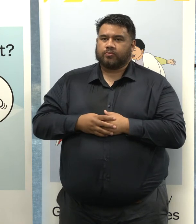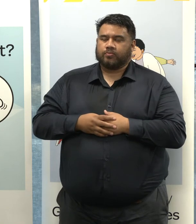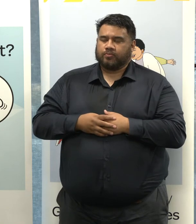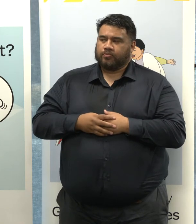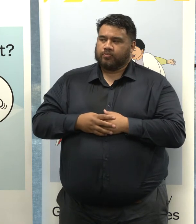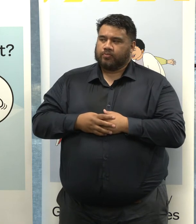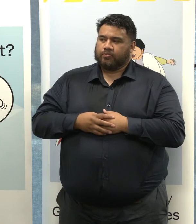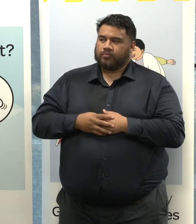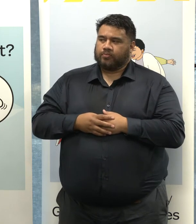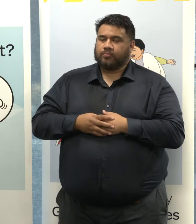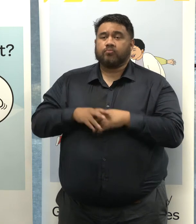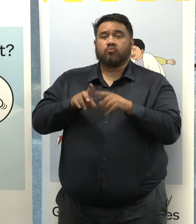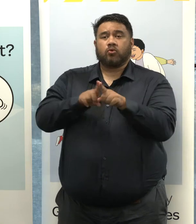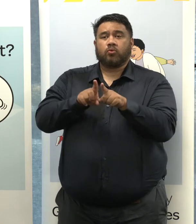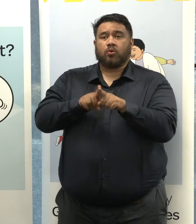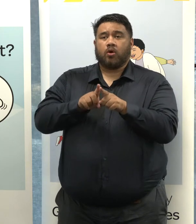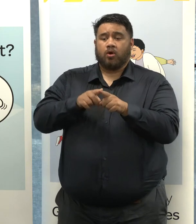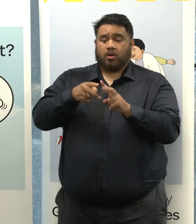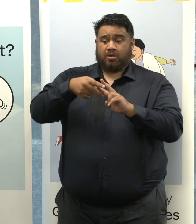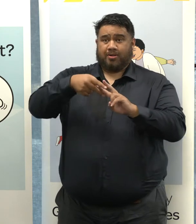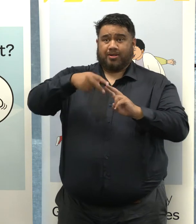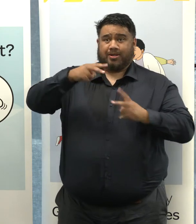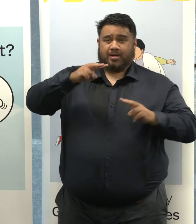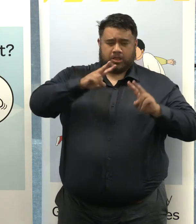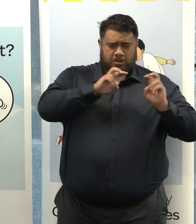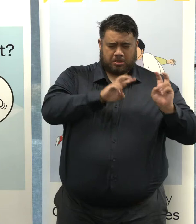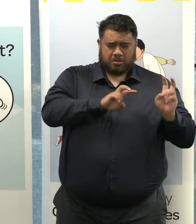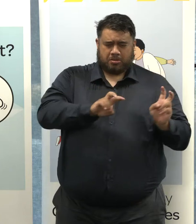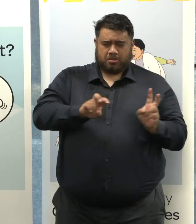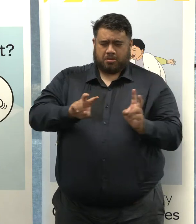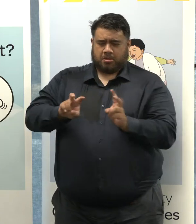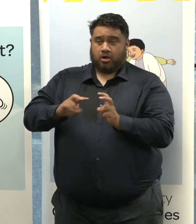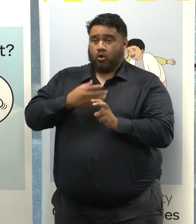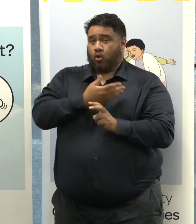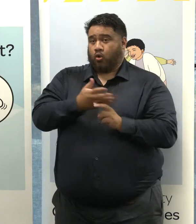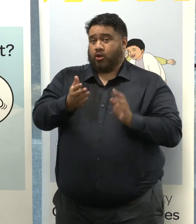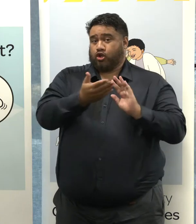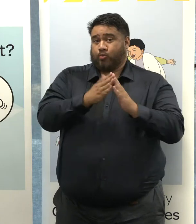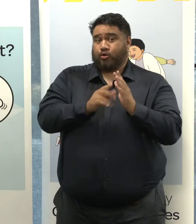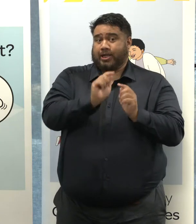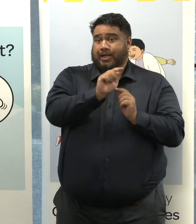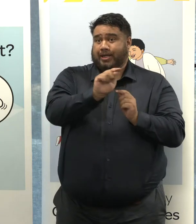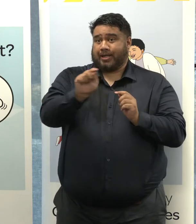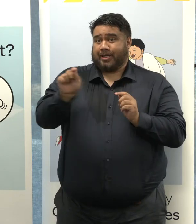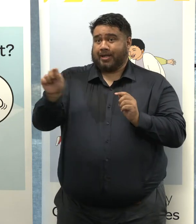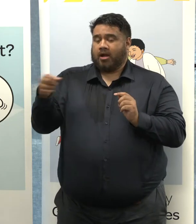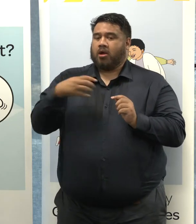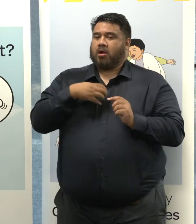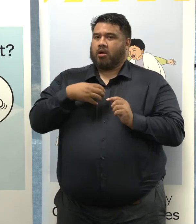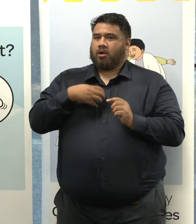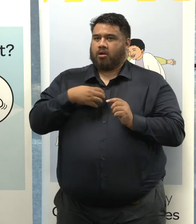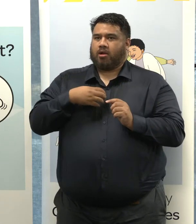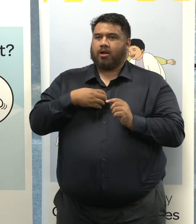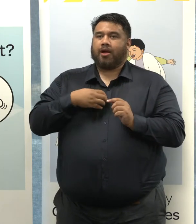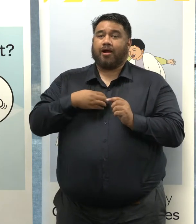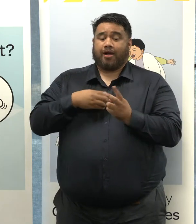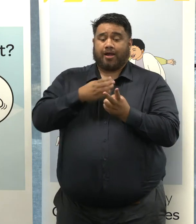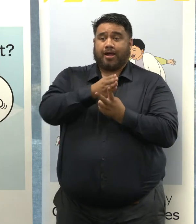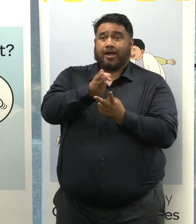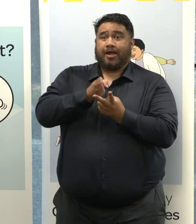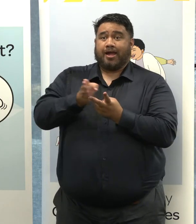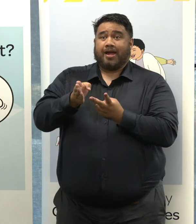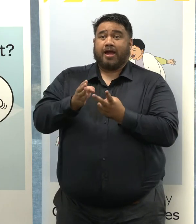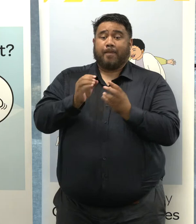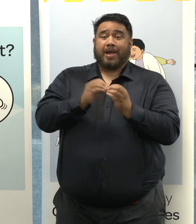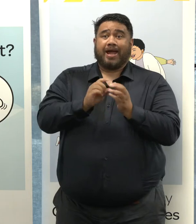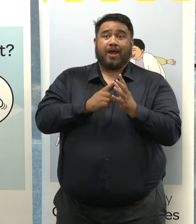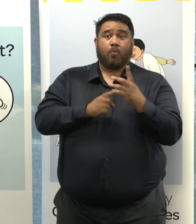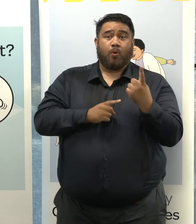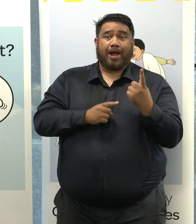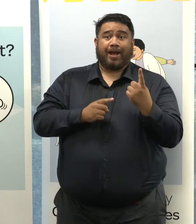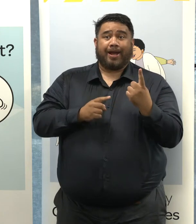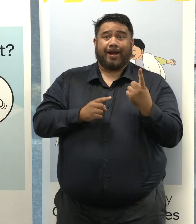the BA to some variant.